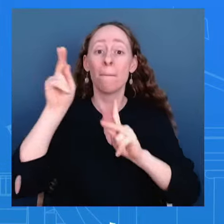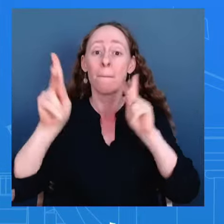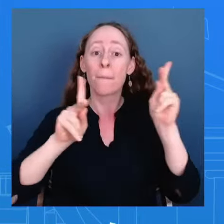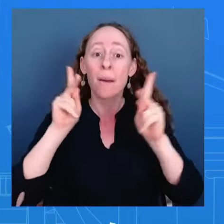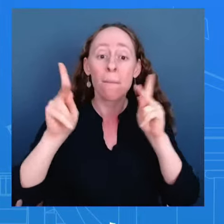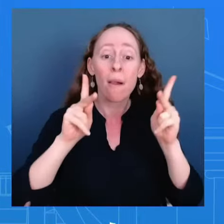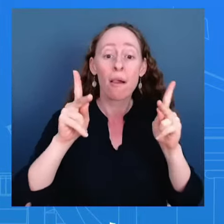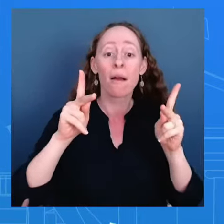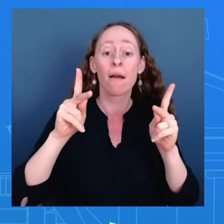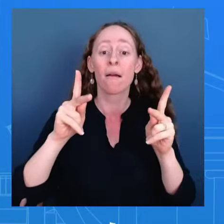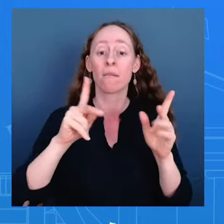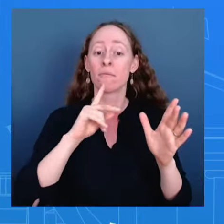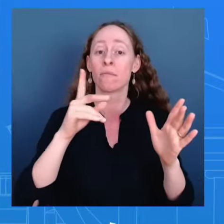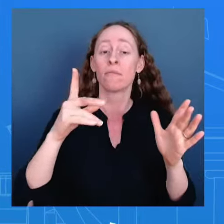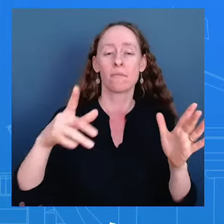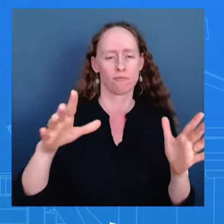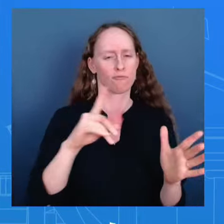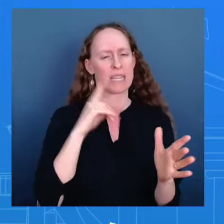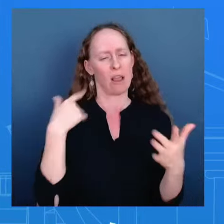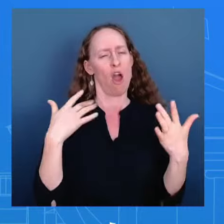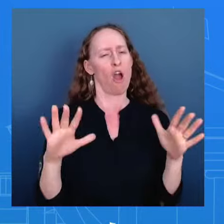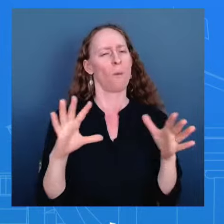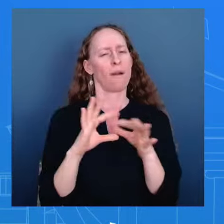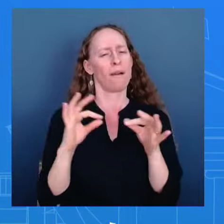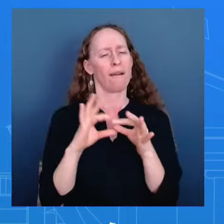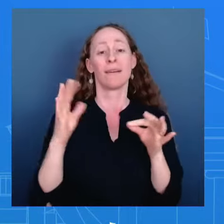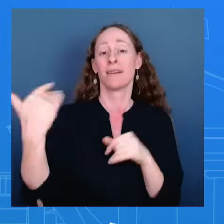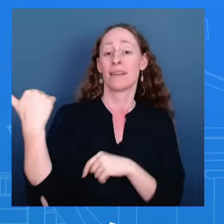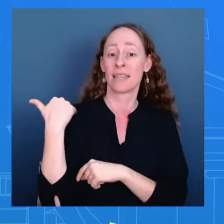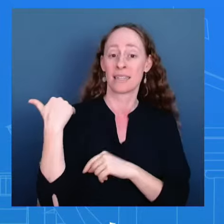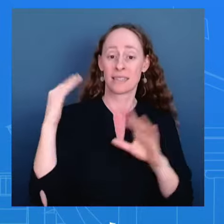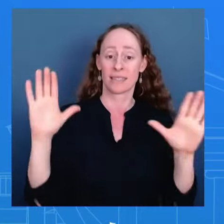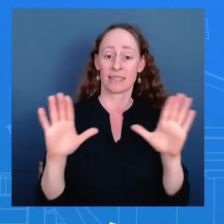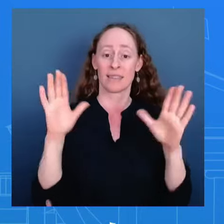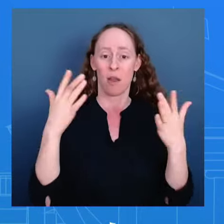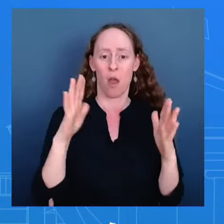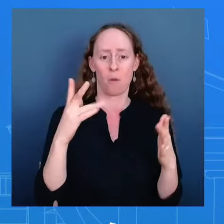shows just how difficult military operations are in a densely populated area,